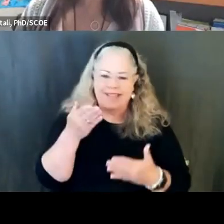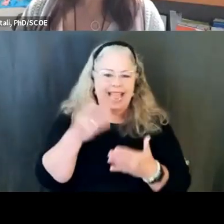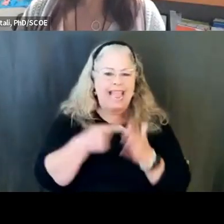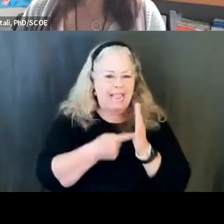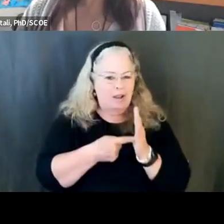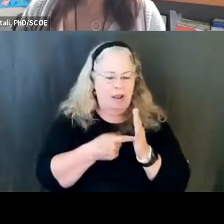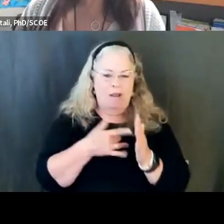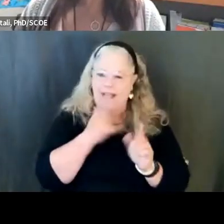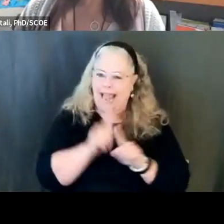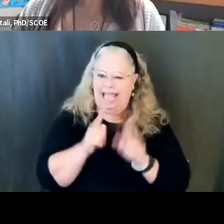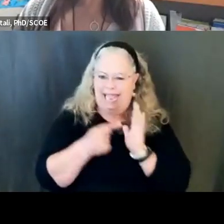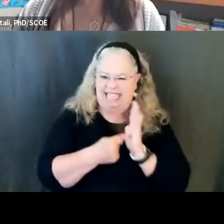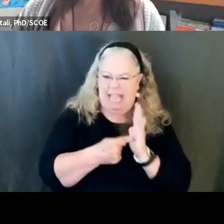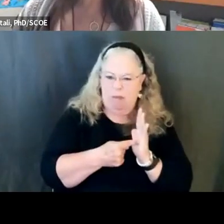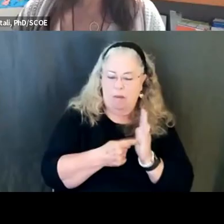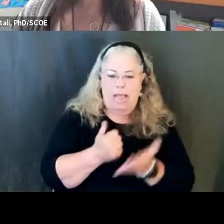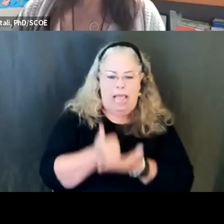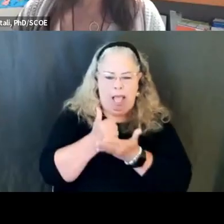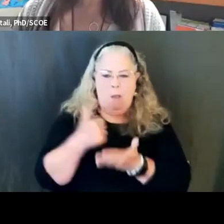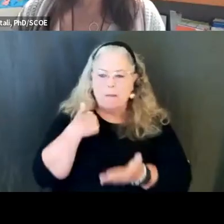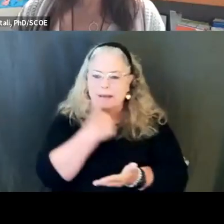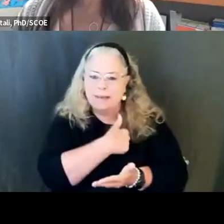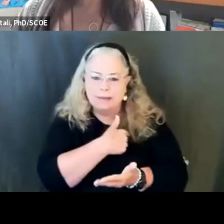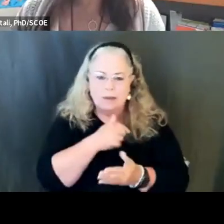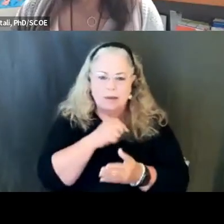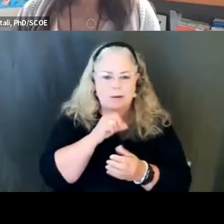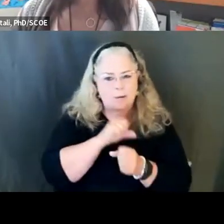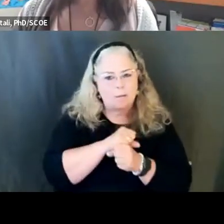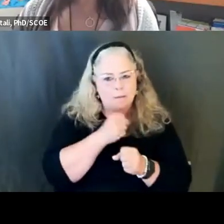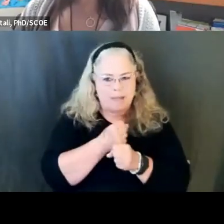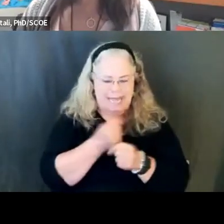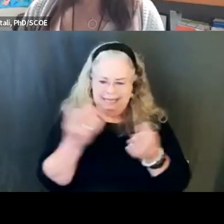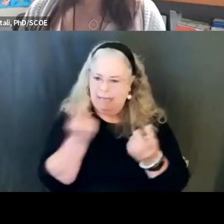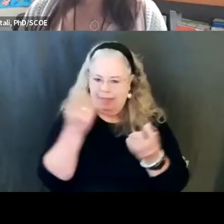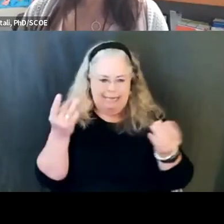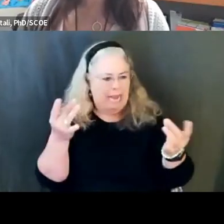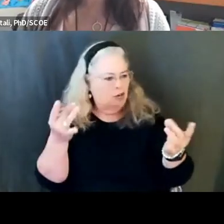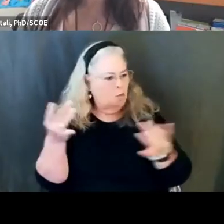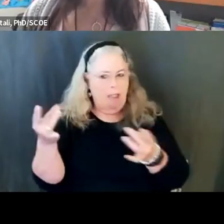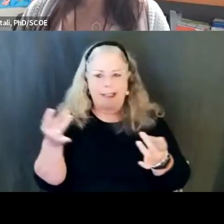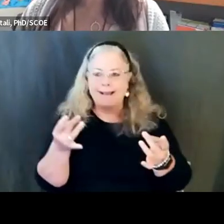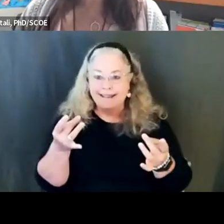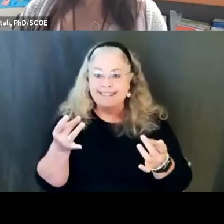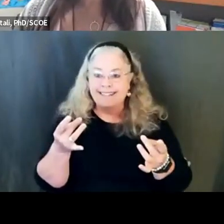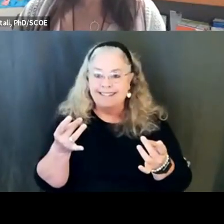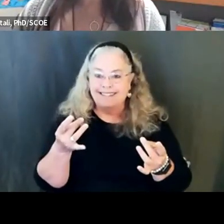like examples help us to you know make a tangible out of something that might be a little bit play